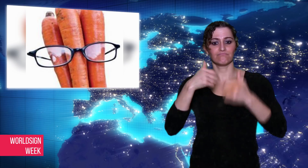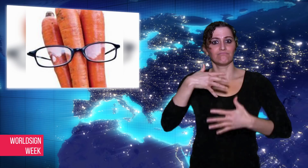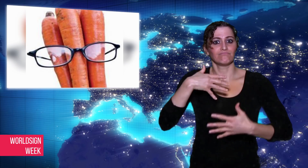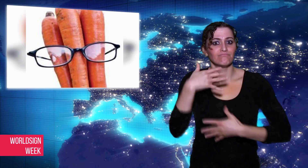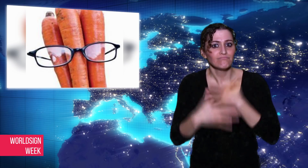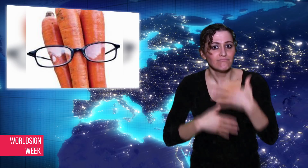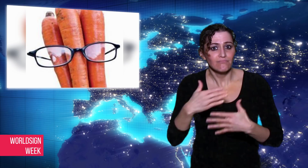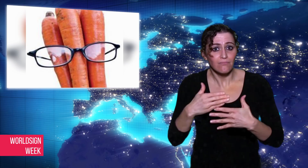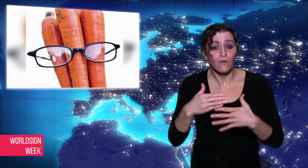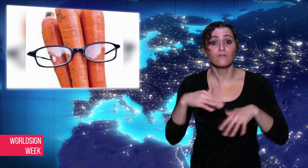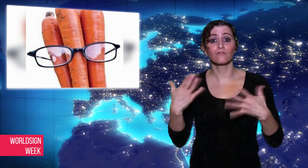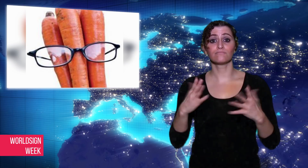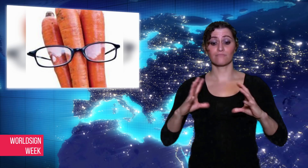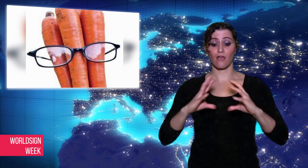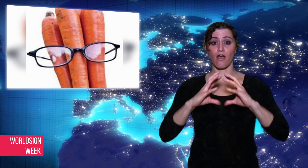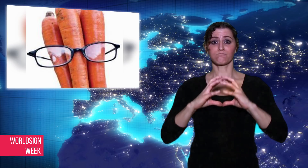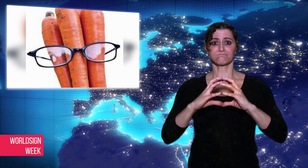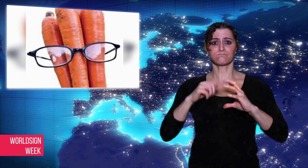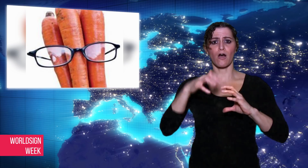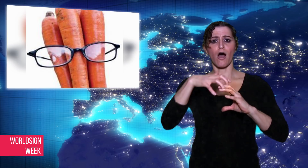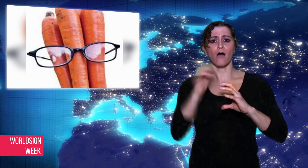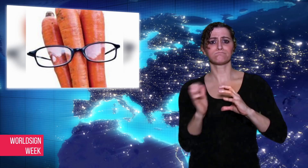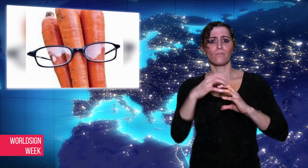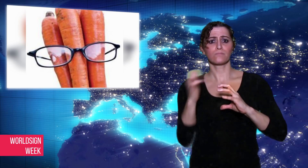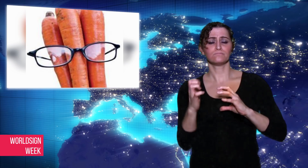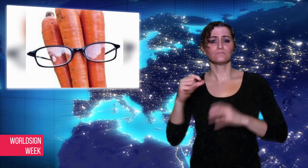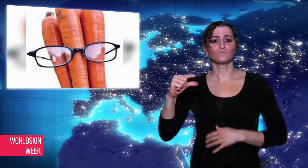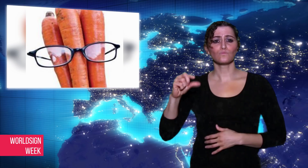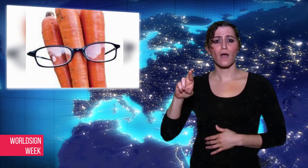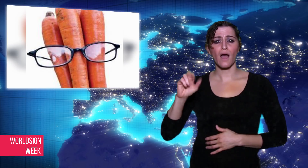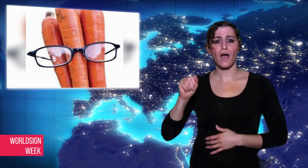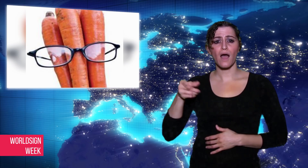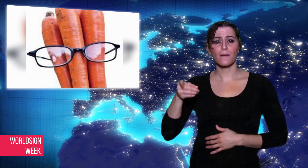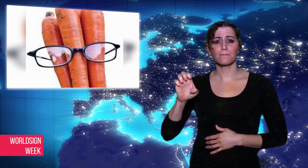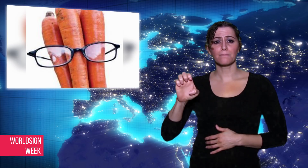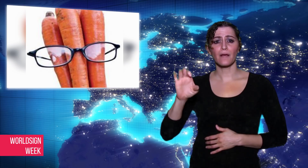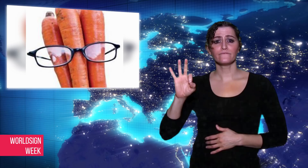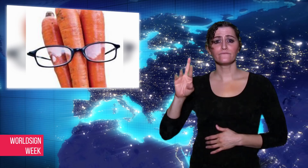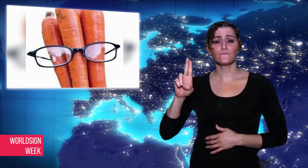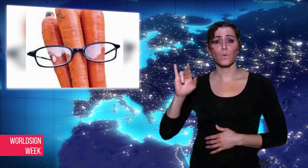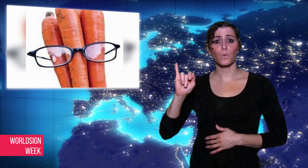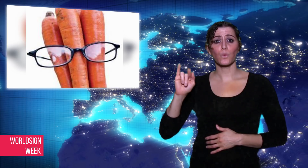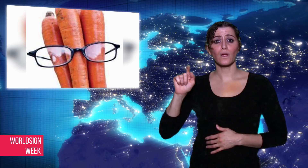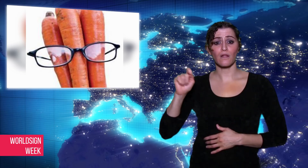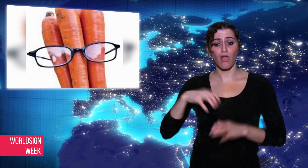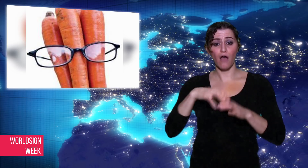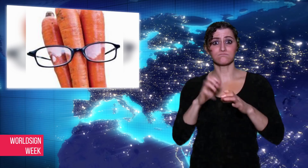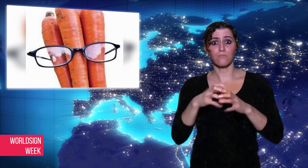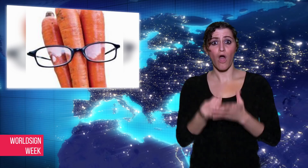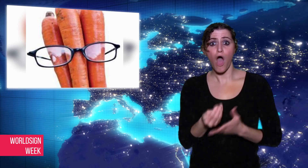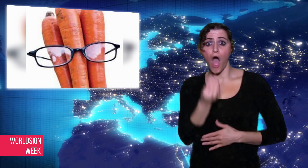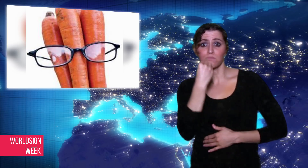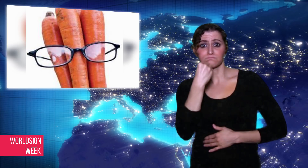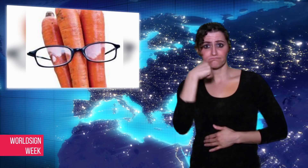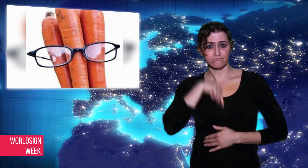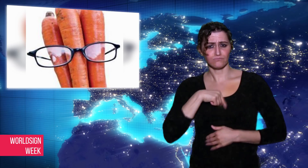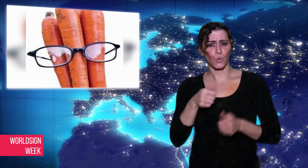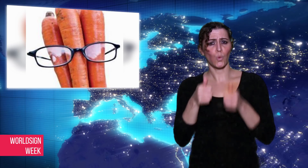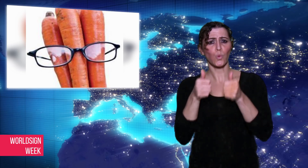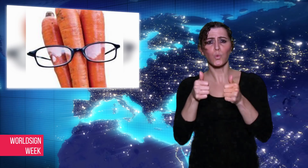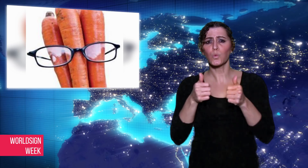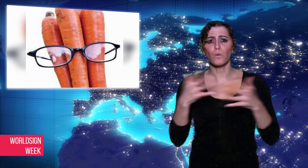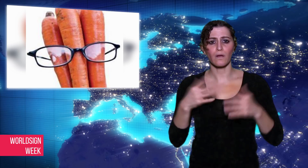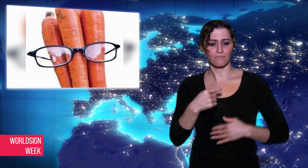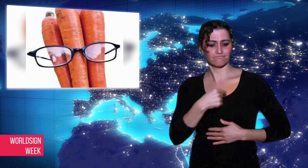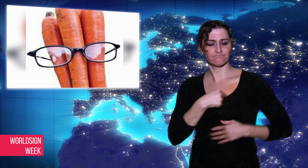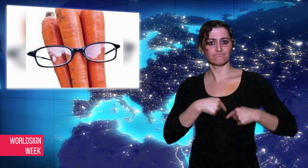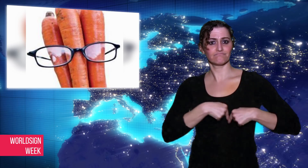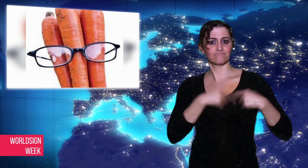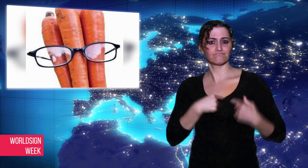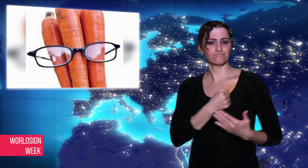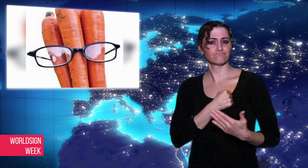hearing? Nutritionists recommend fish,